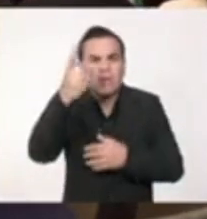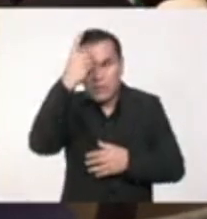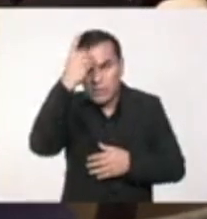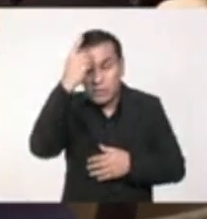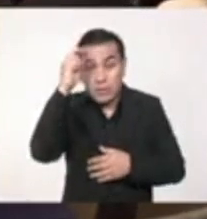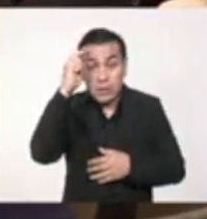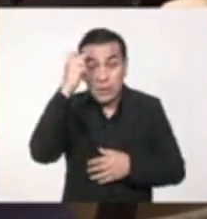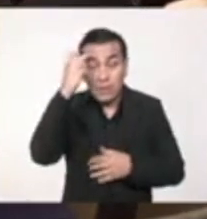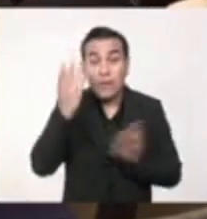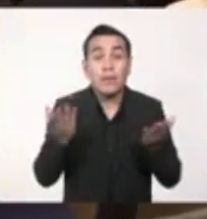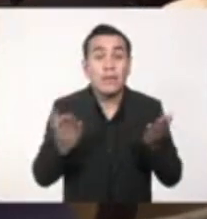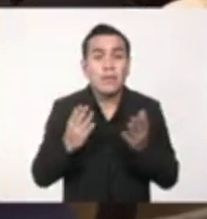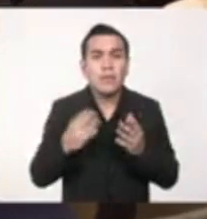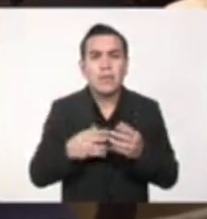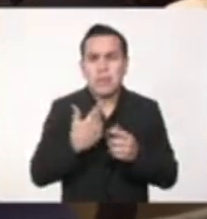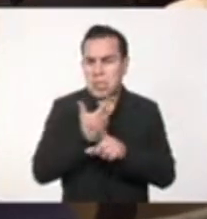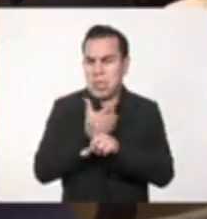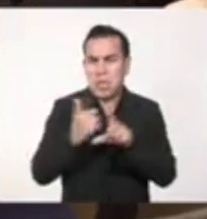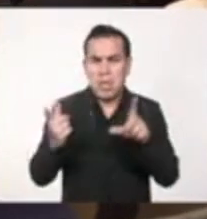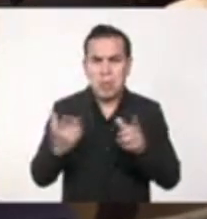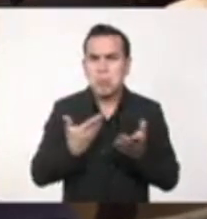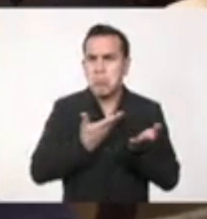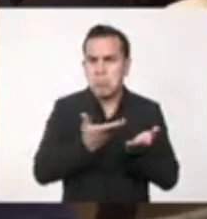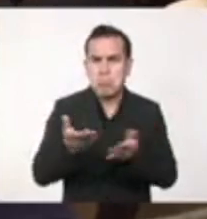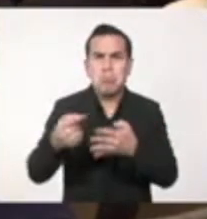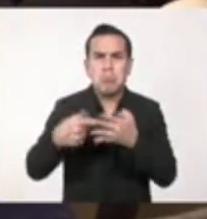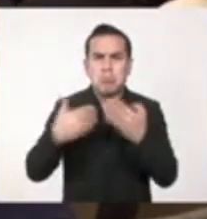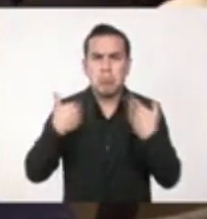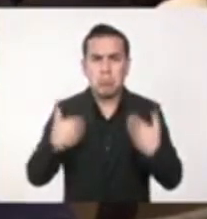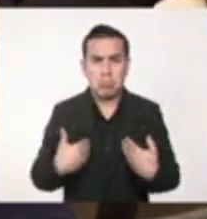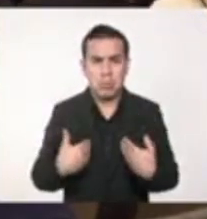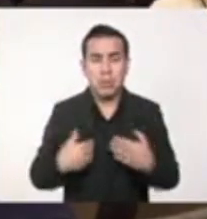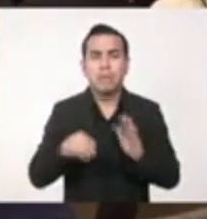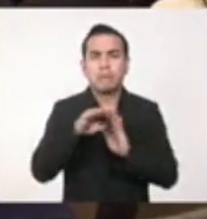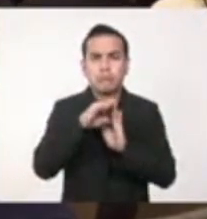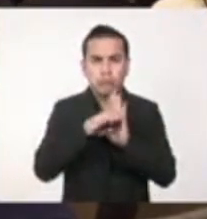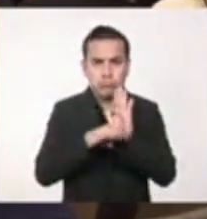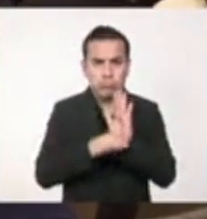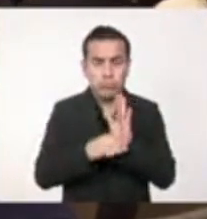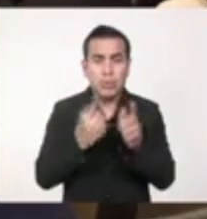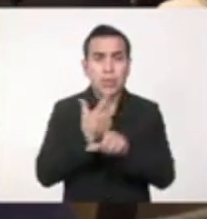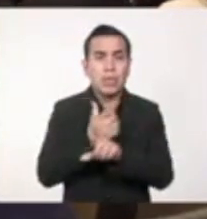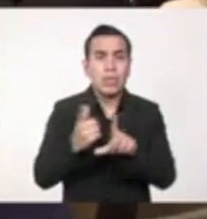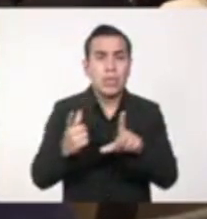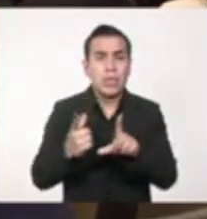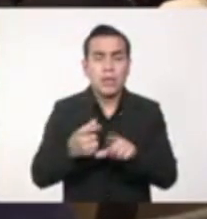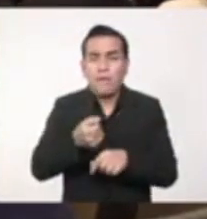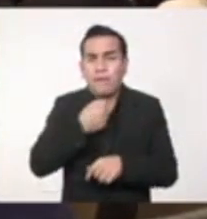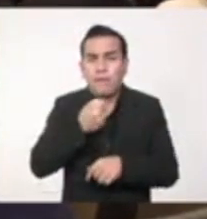Do they have the right to that group of power? Yes, do they have right to have an agenda? Yes, they have the right to give press conference, yes, they have the right to call a